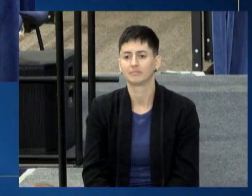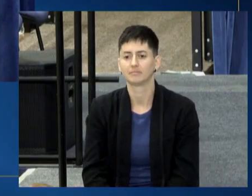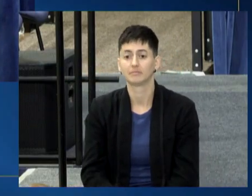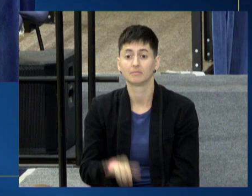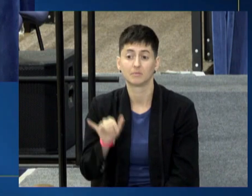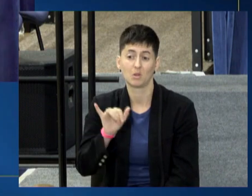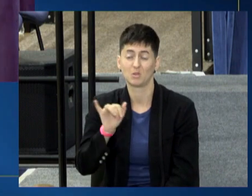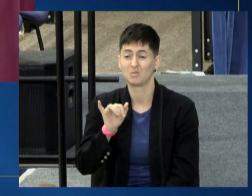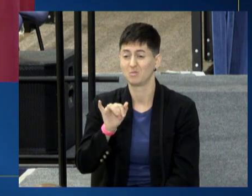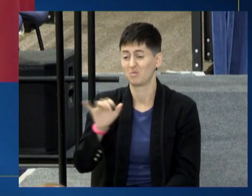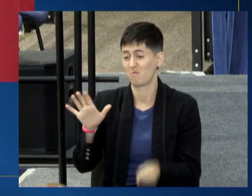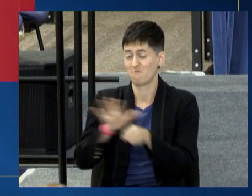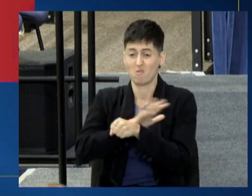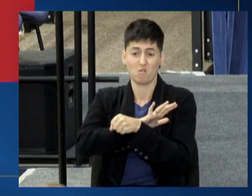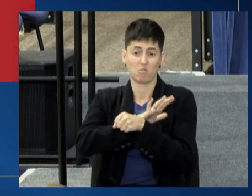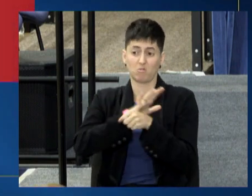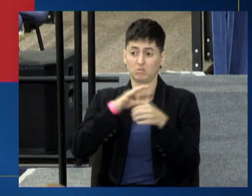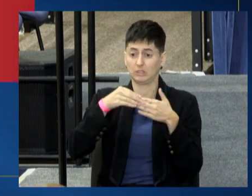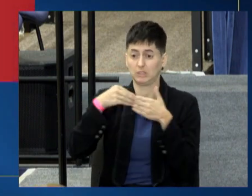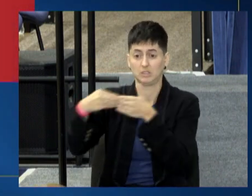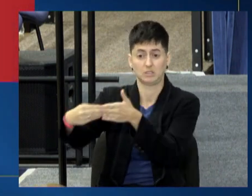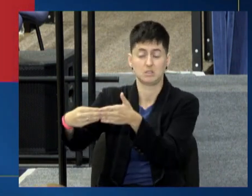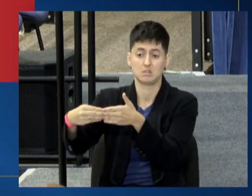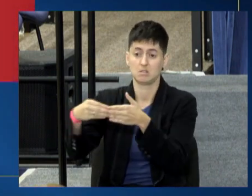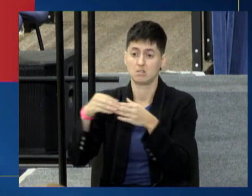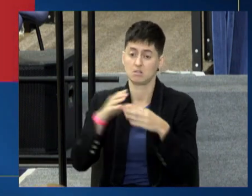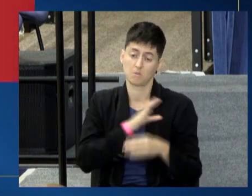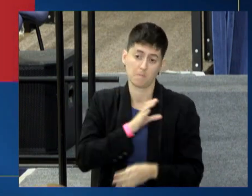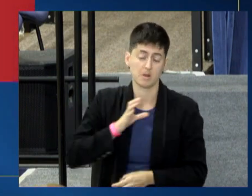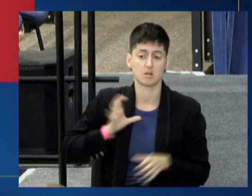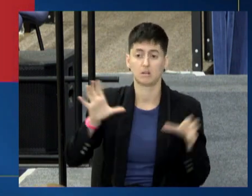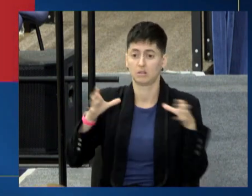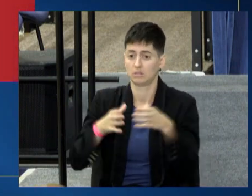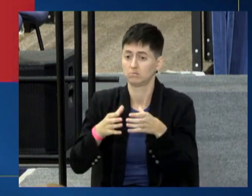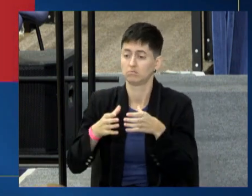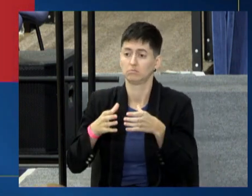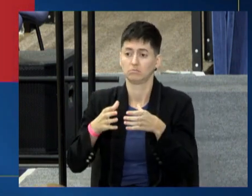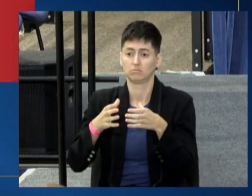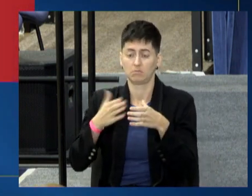for CancerX for raising your hand to be part of the leadership team of guiding the work.